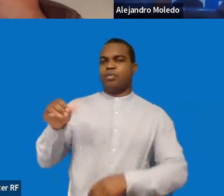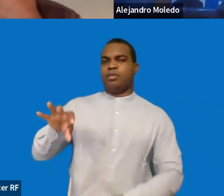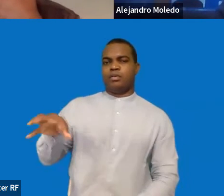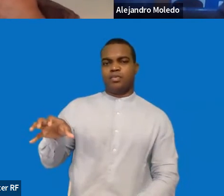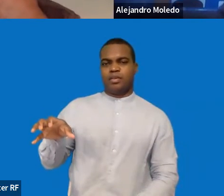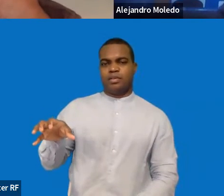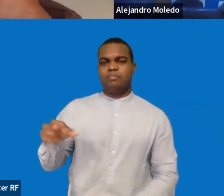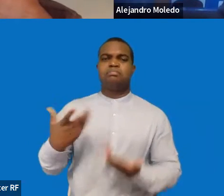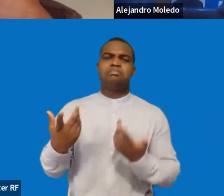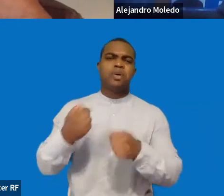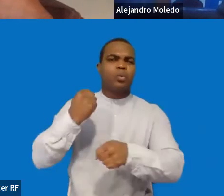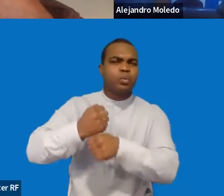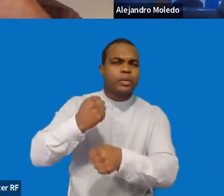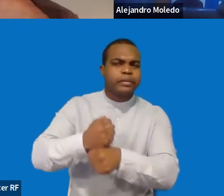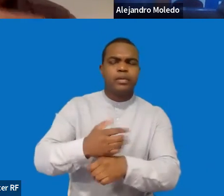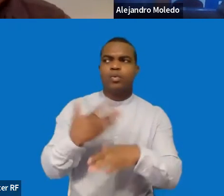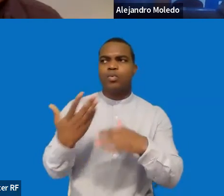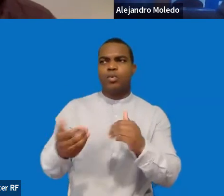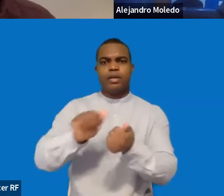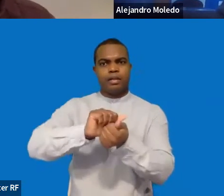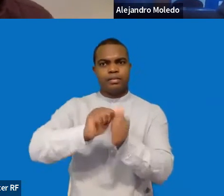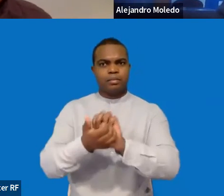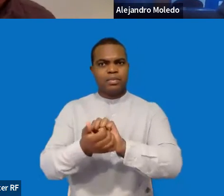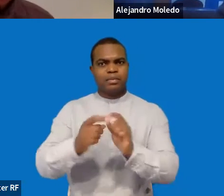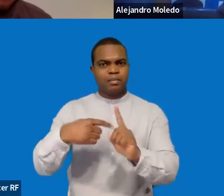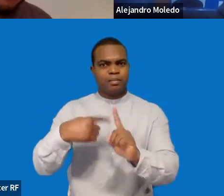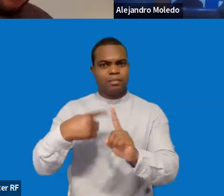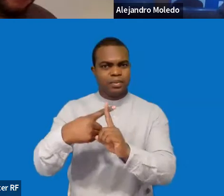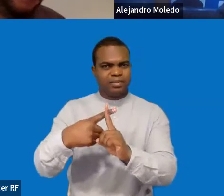As EU citizens, we have the right to do so. But in practice,